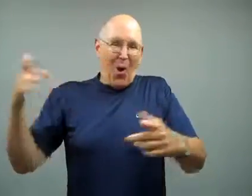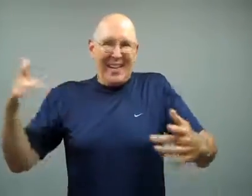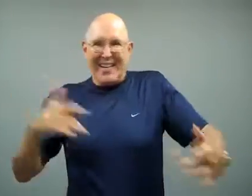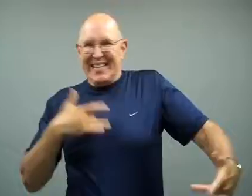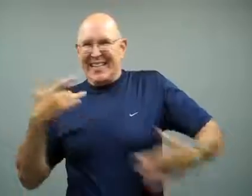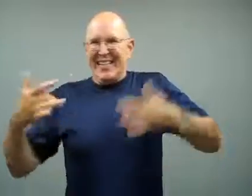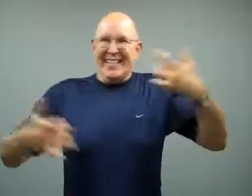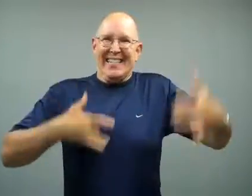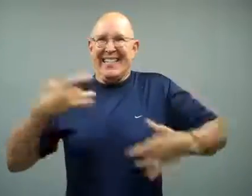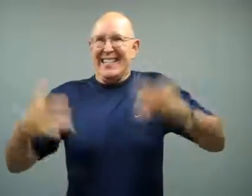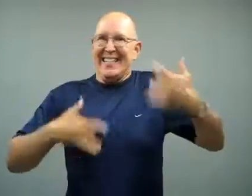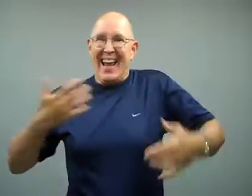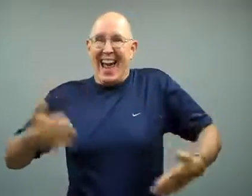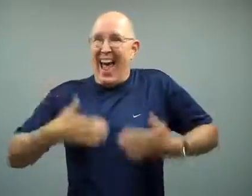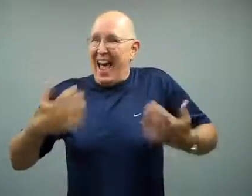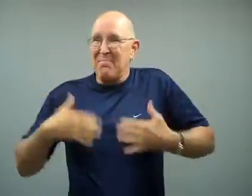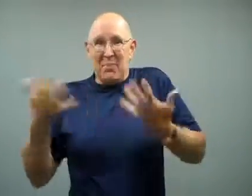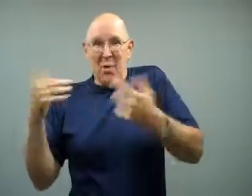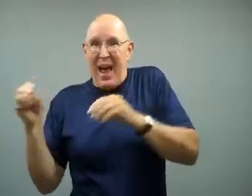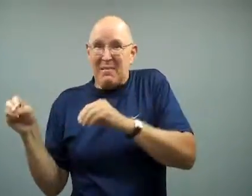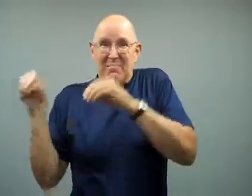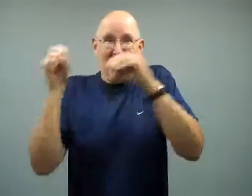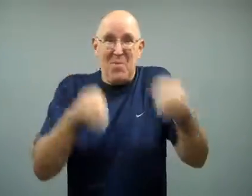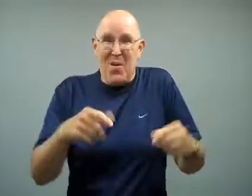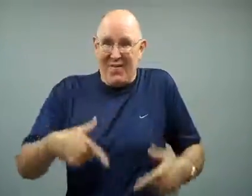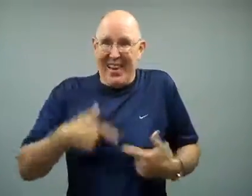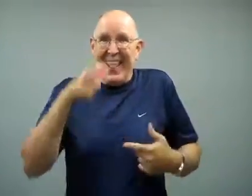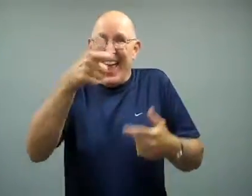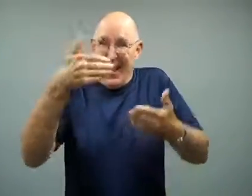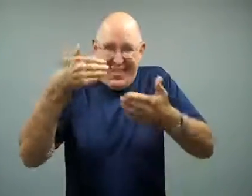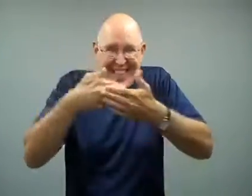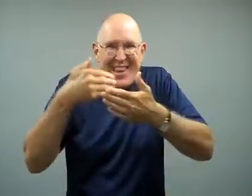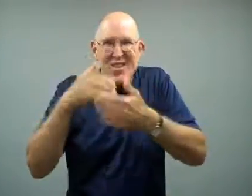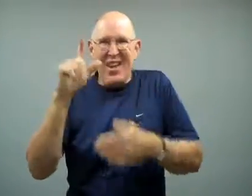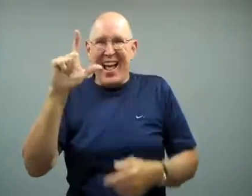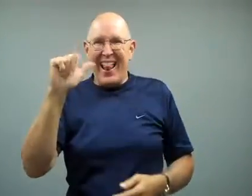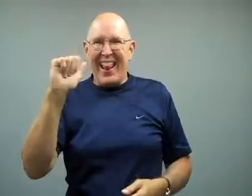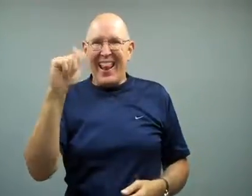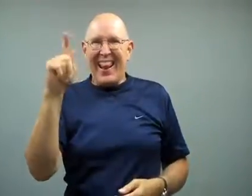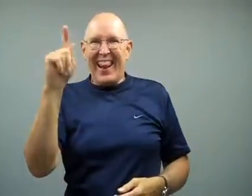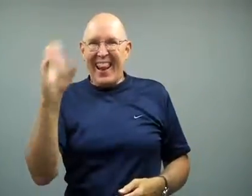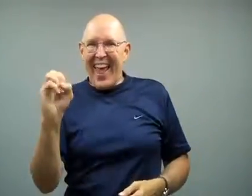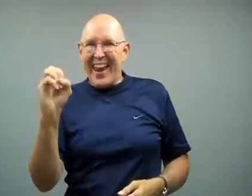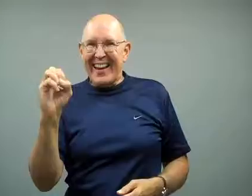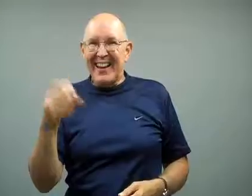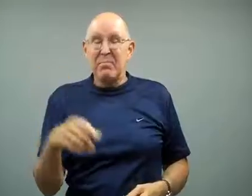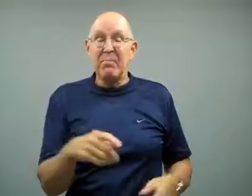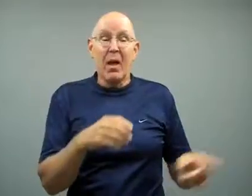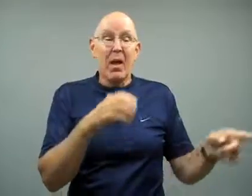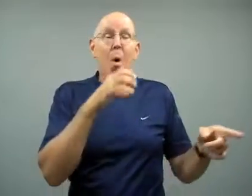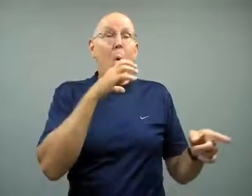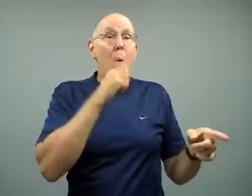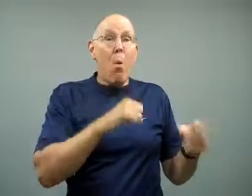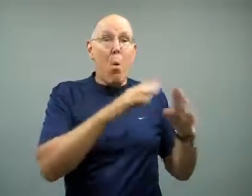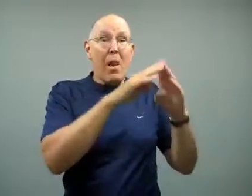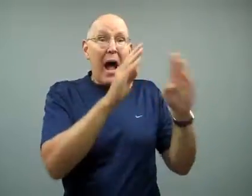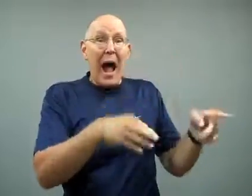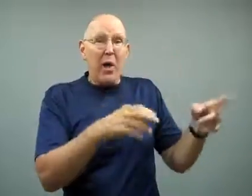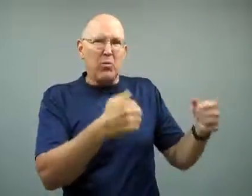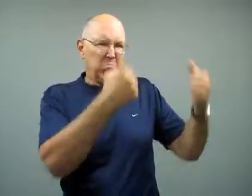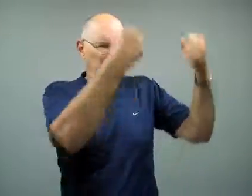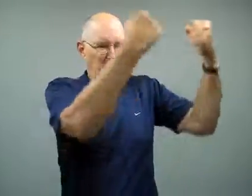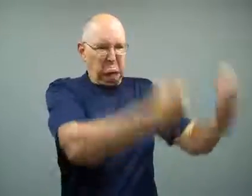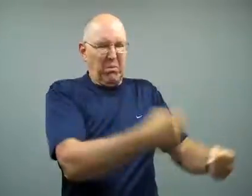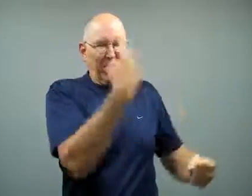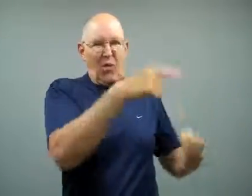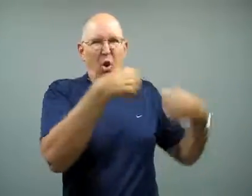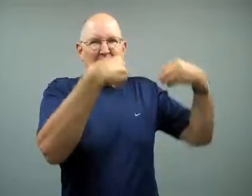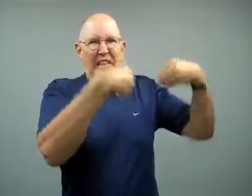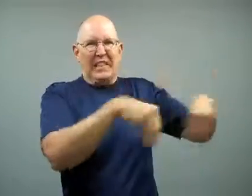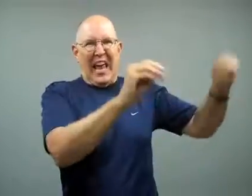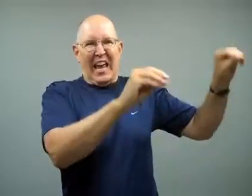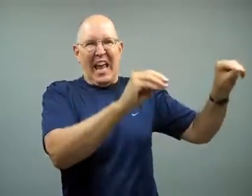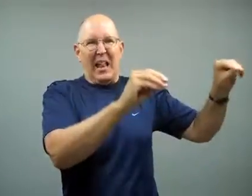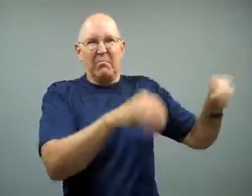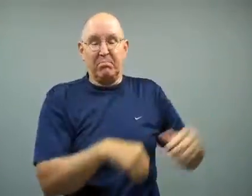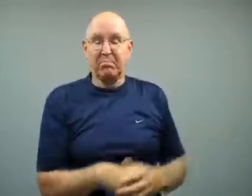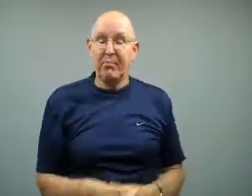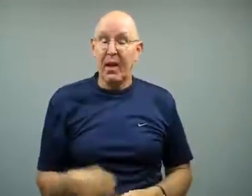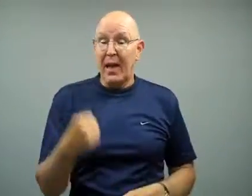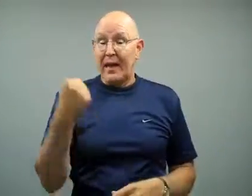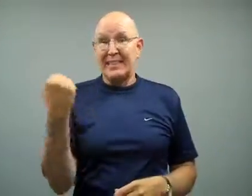They were excited and happy about the prospect of moving to live by the lake.